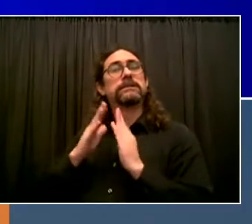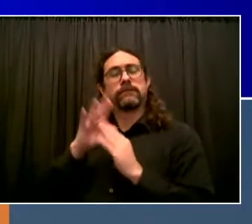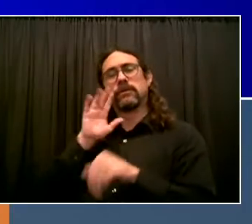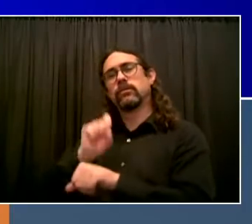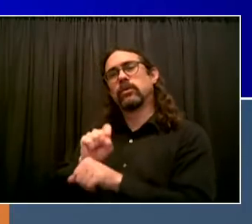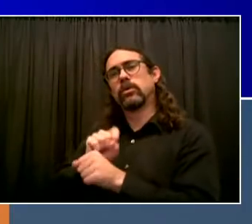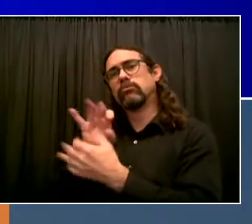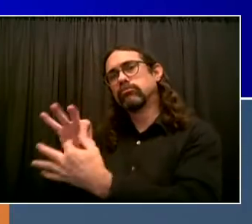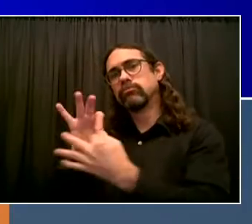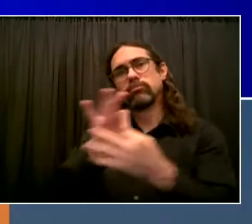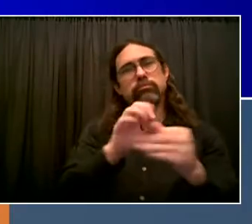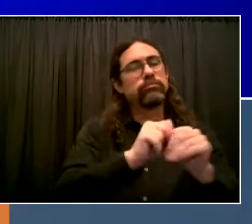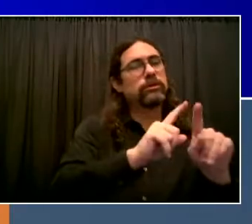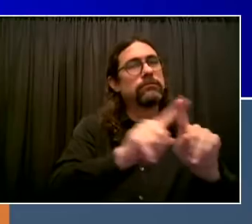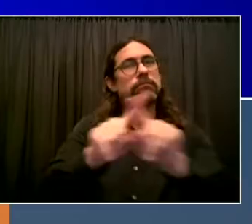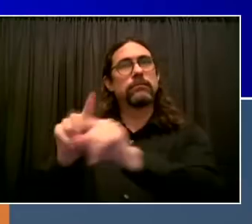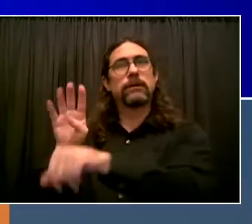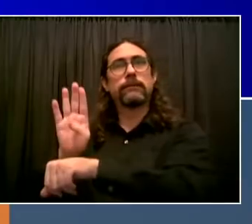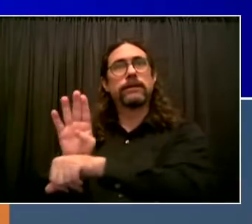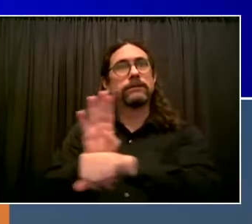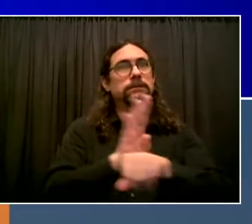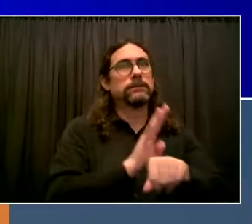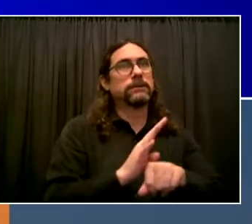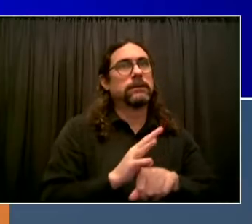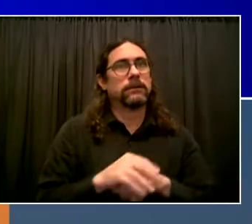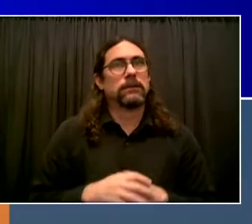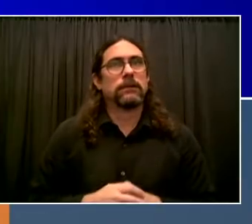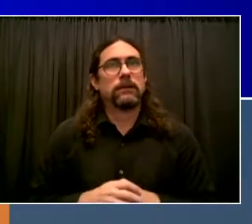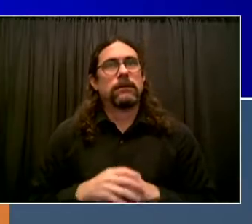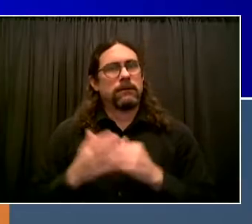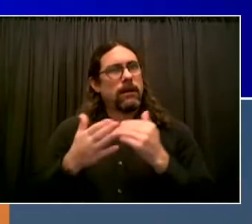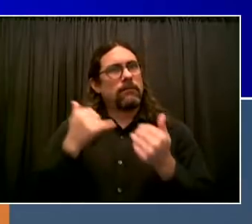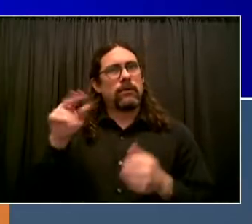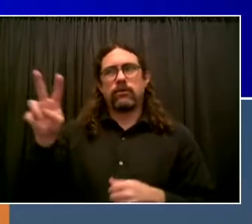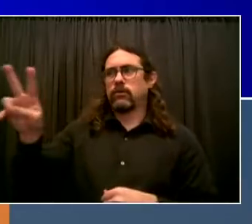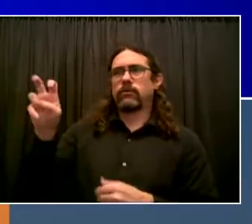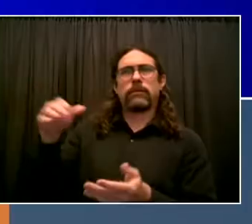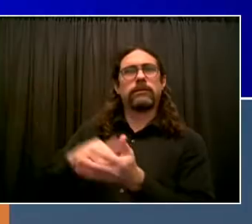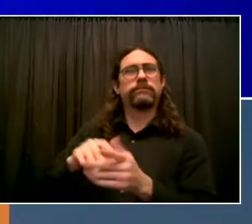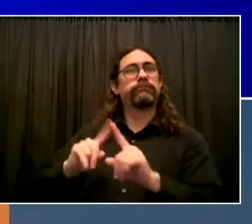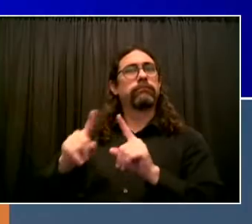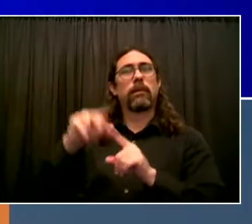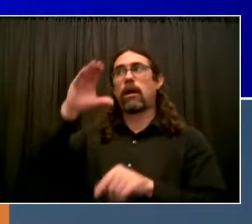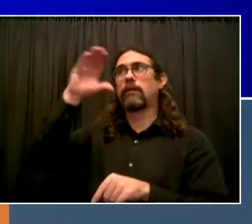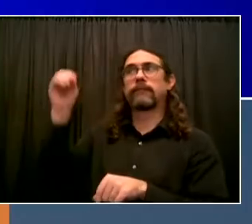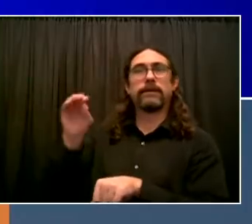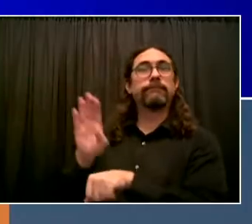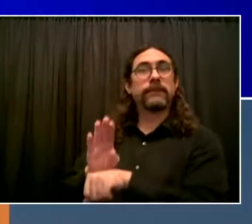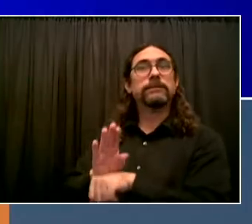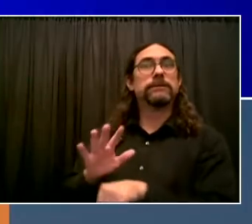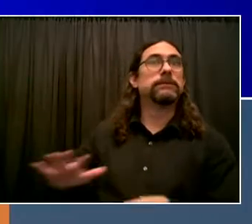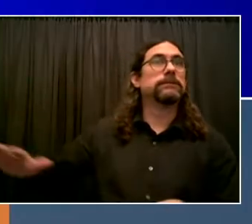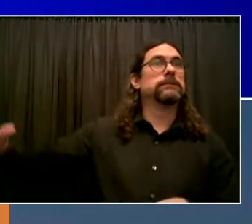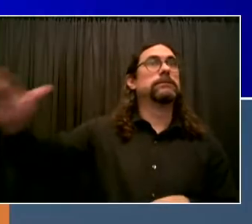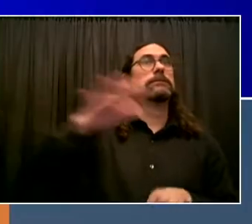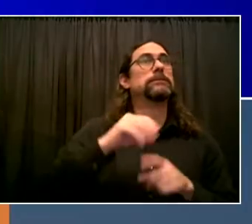WITH BUSINESSES ALL OVER THE CITY , THAT'S ALMOST BUSINESSES THAT